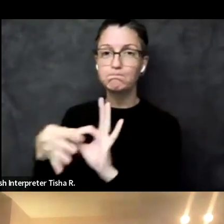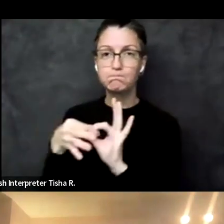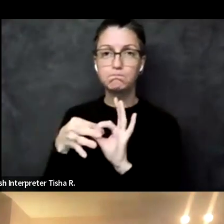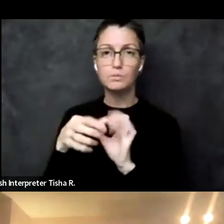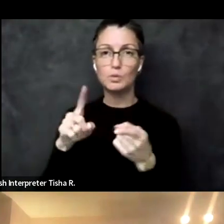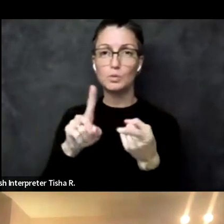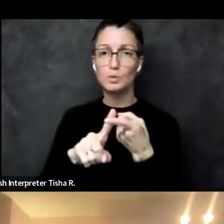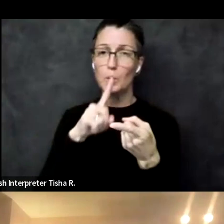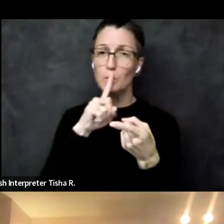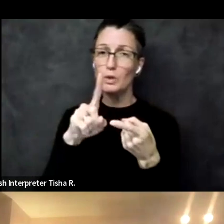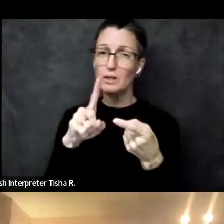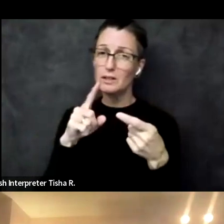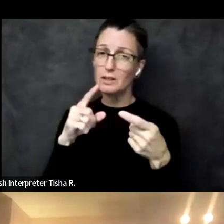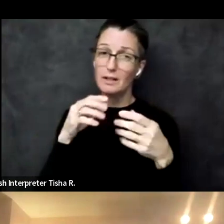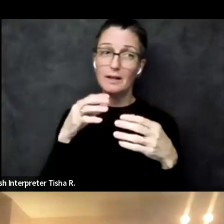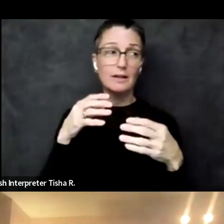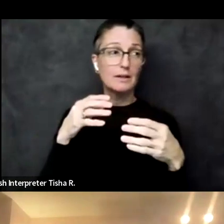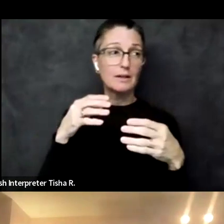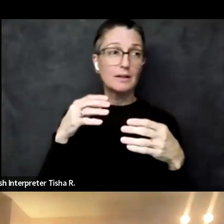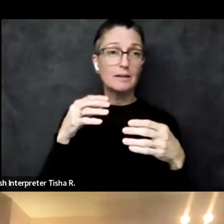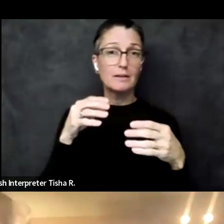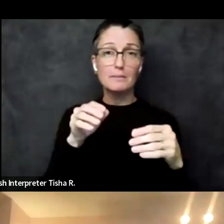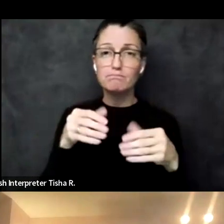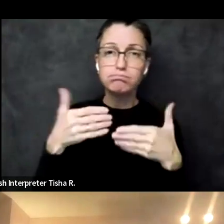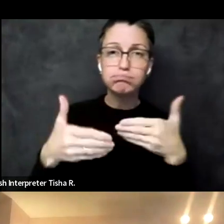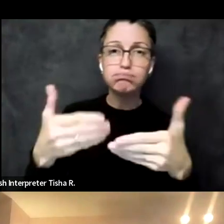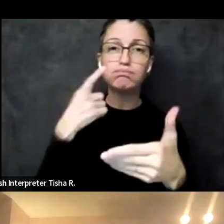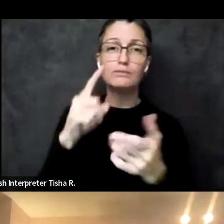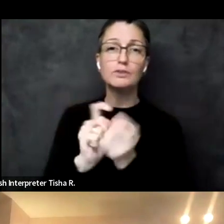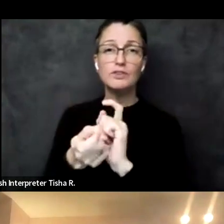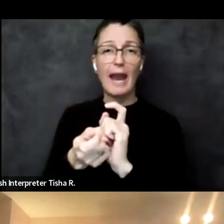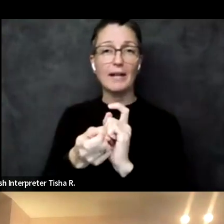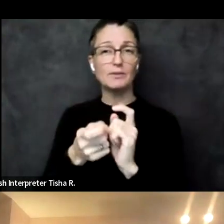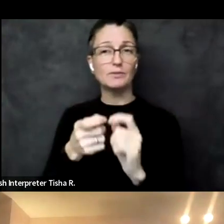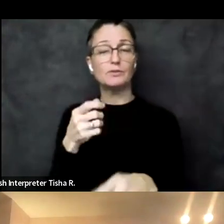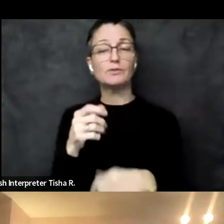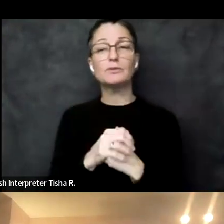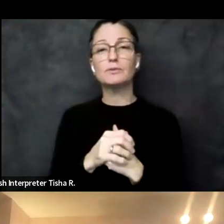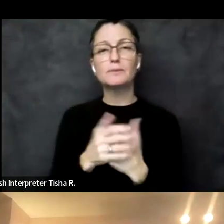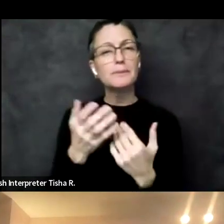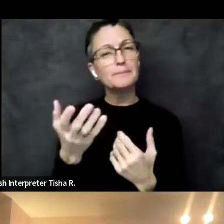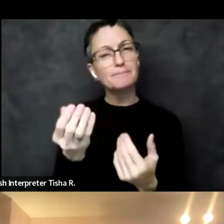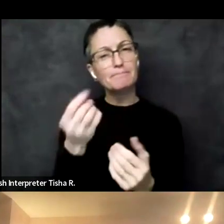And so can you please talk about, what supports as disabled BIPOC directors